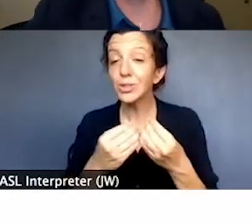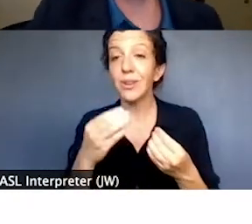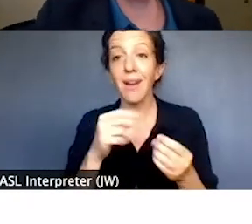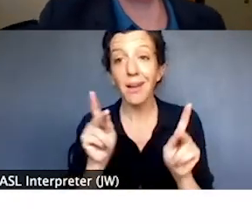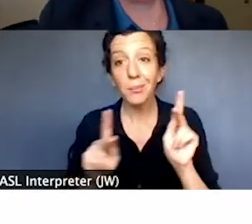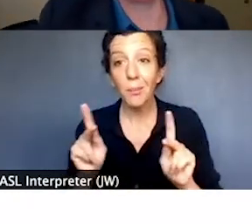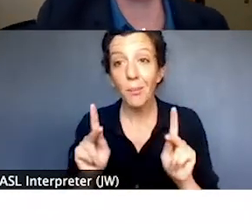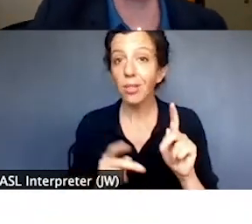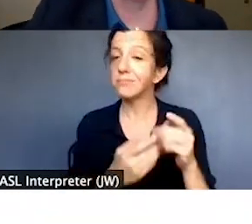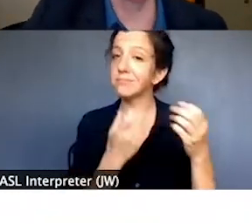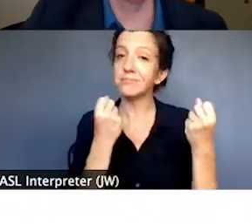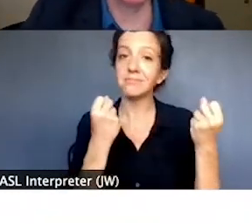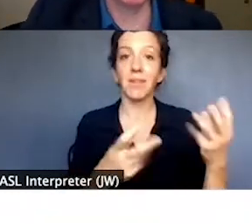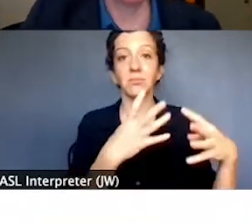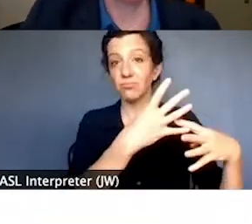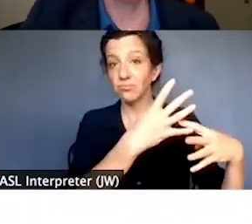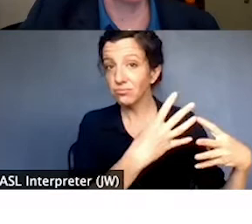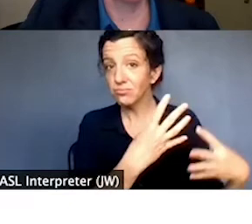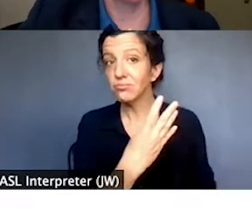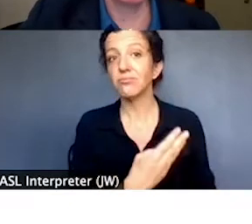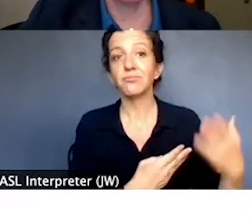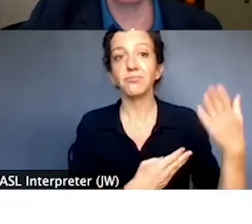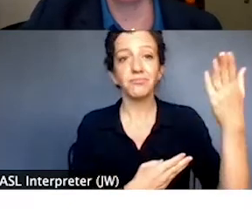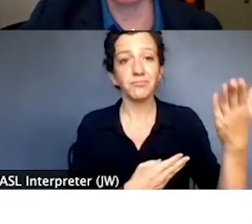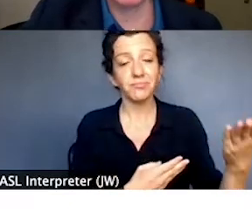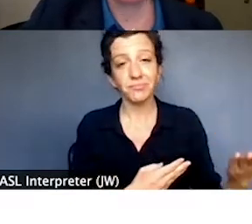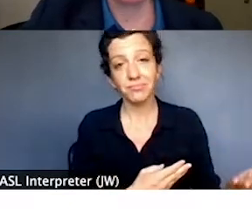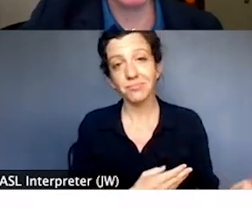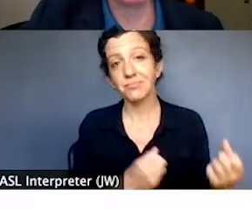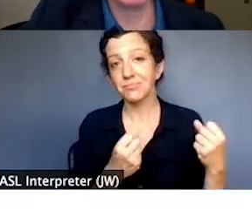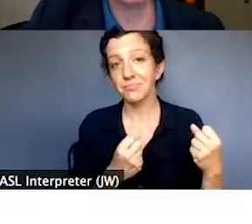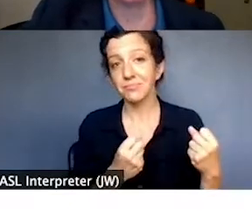And then against, we have the Chinese American Civic Action Alliance.